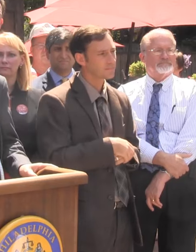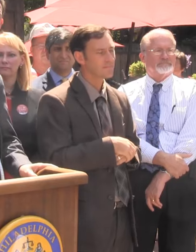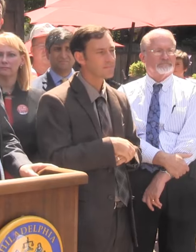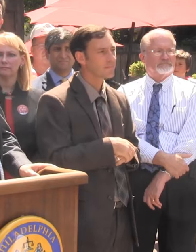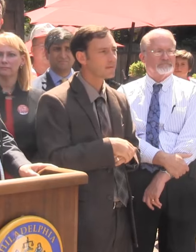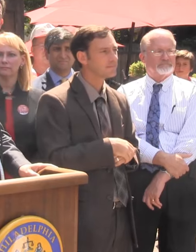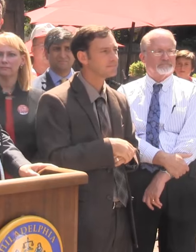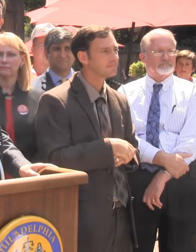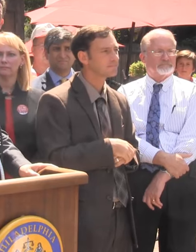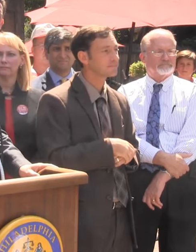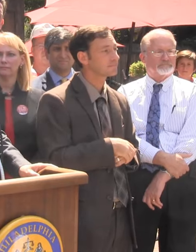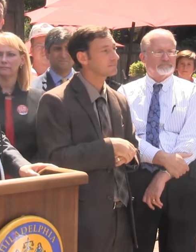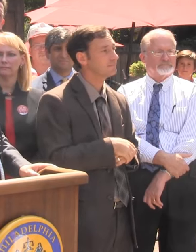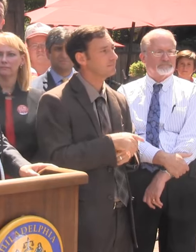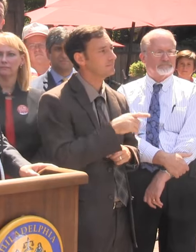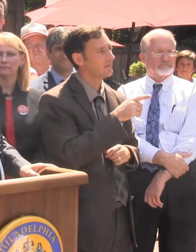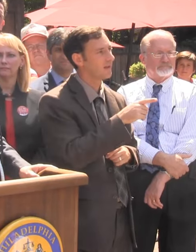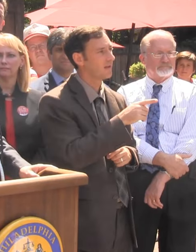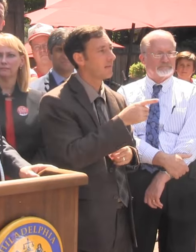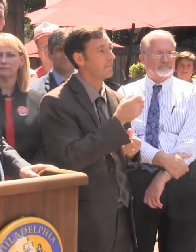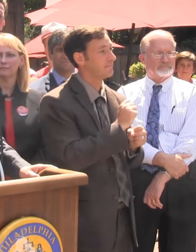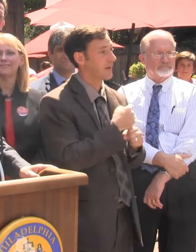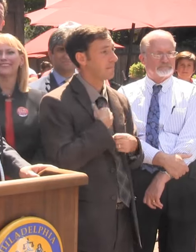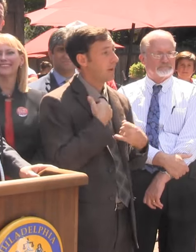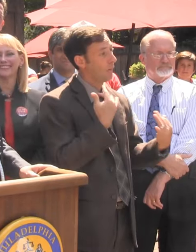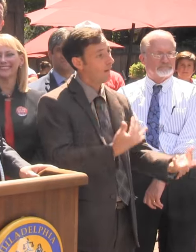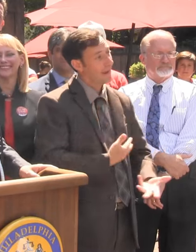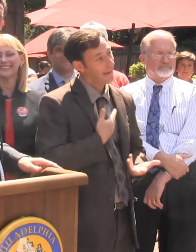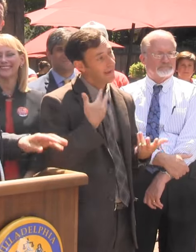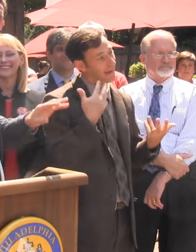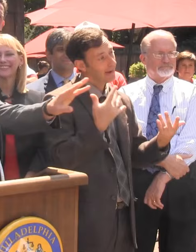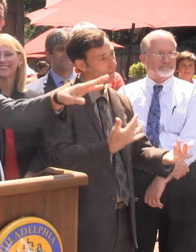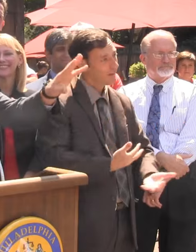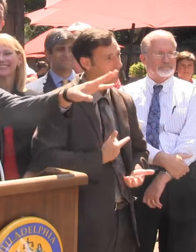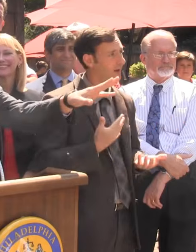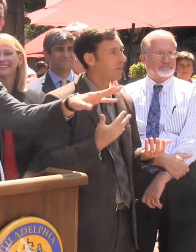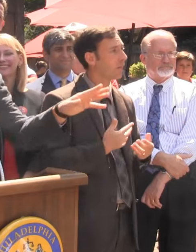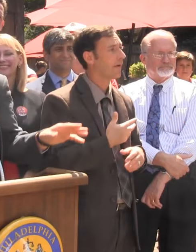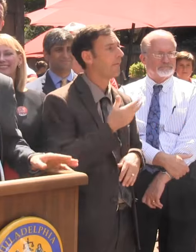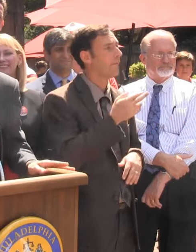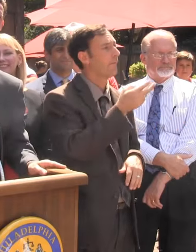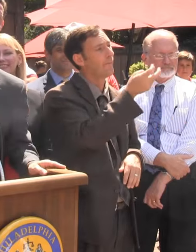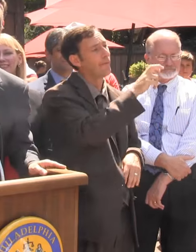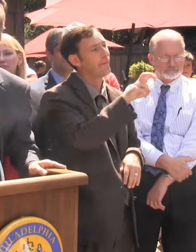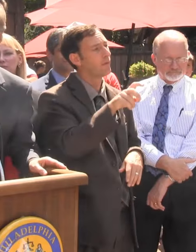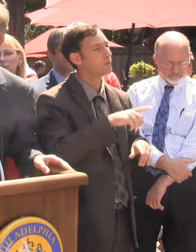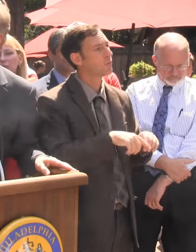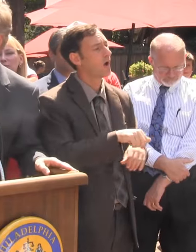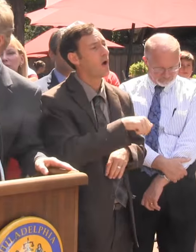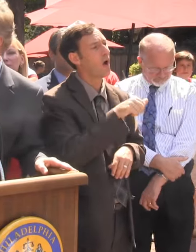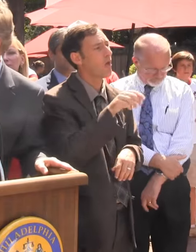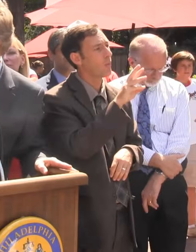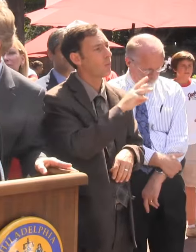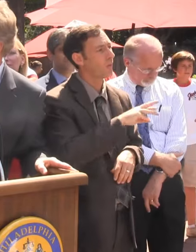didn't put me in 1-800 purgatory, or move me onto another website associated with The